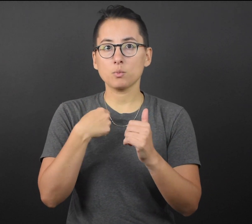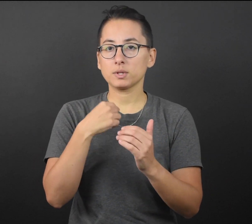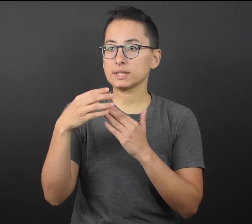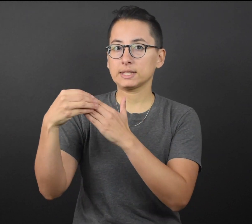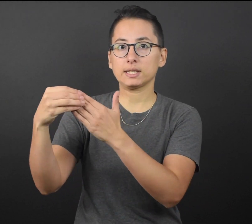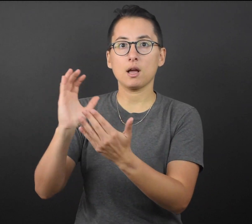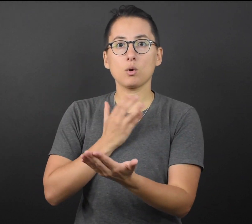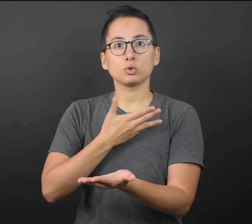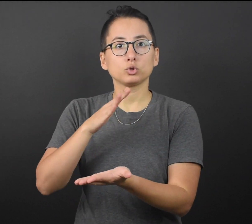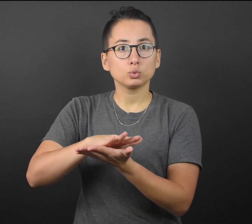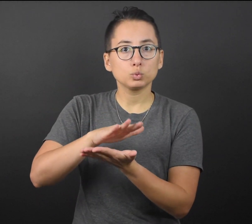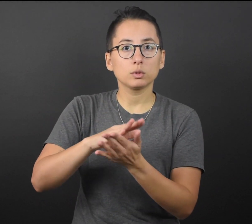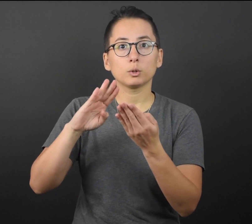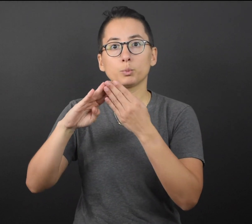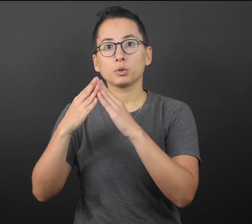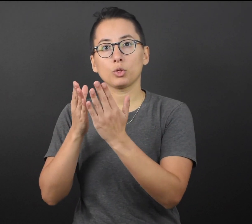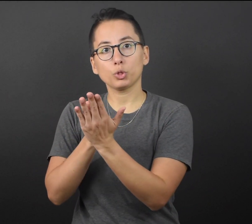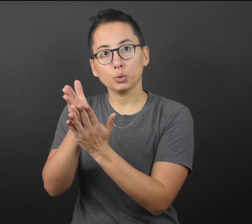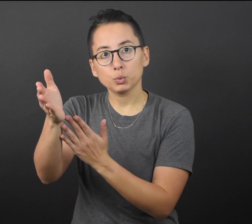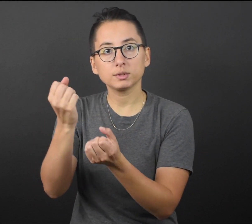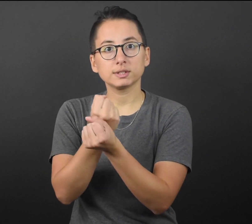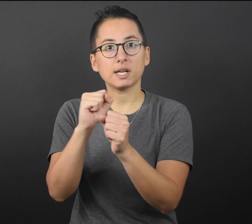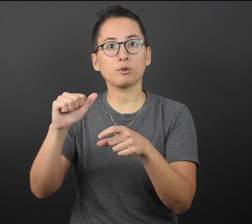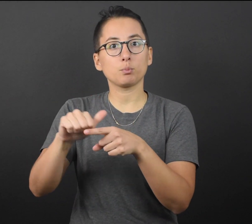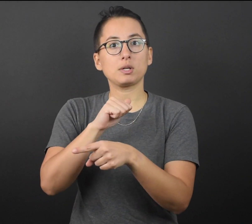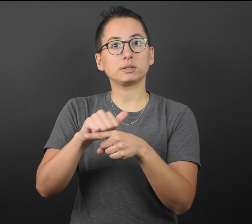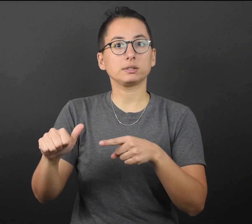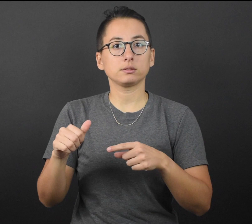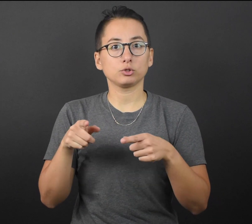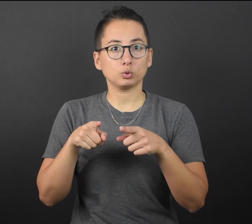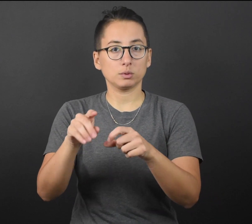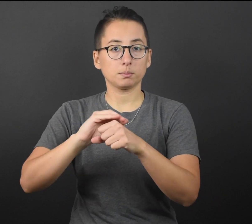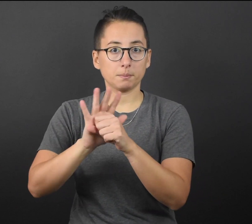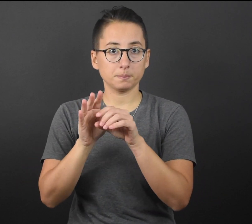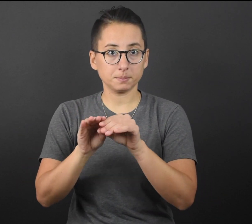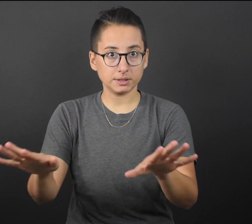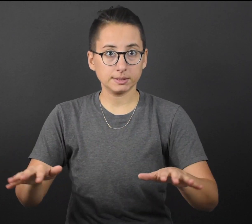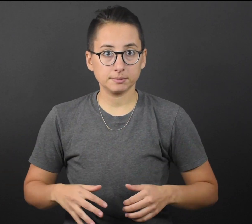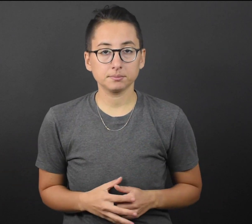This webinar will feature health and safety officials who will talk about things we can